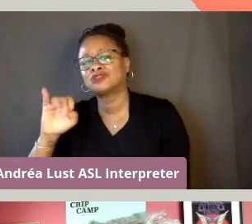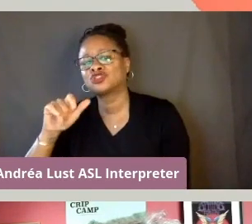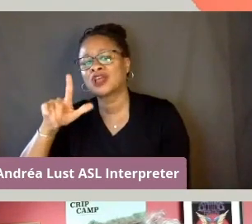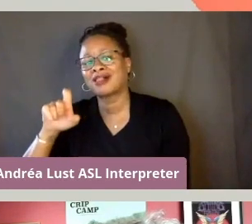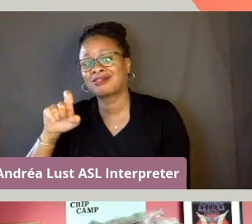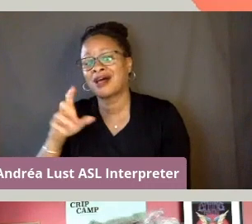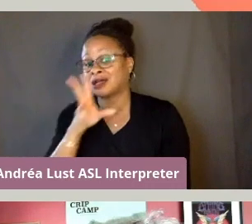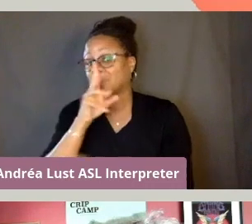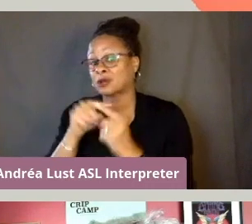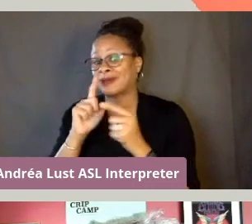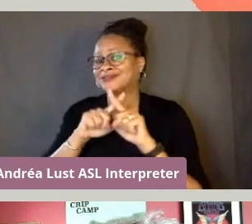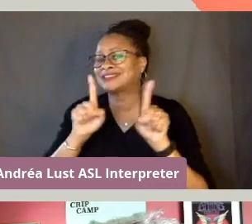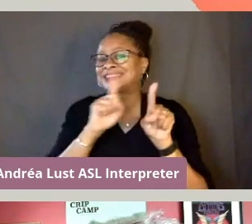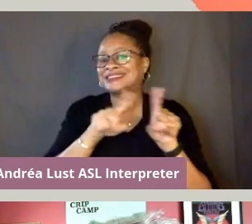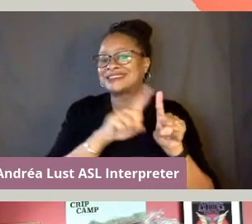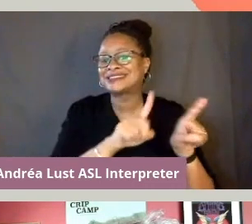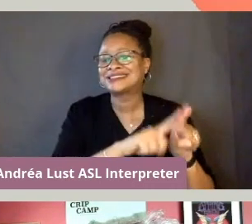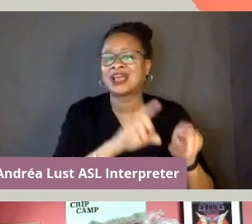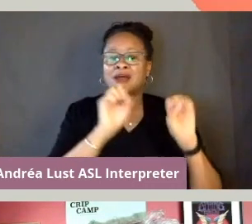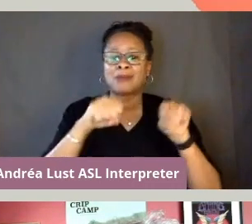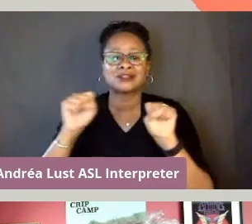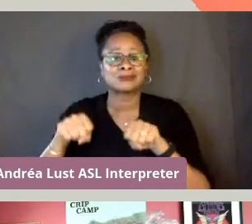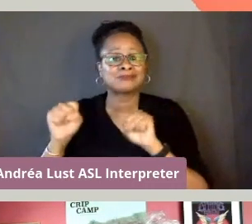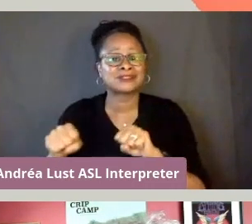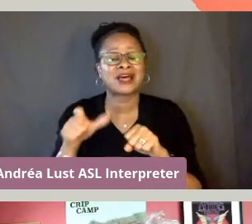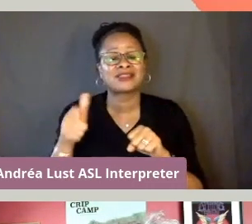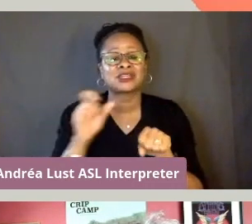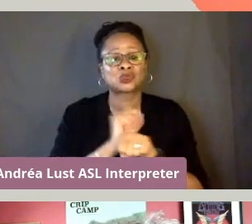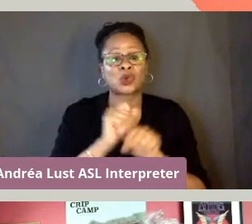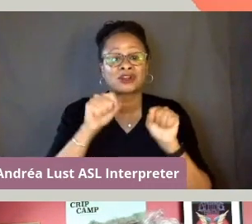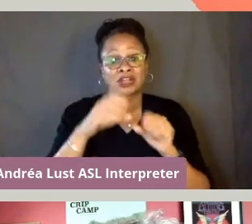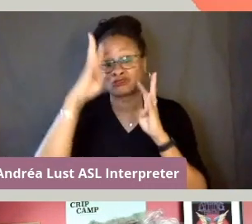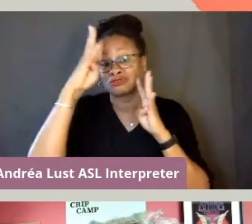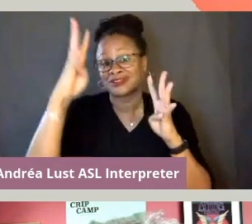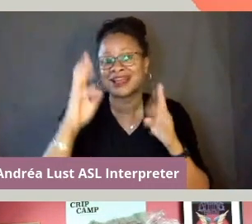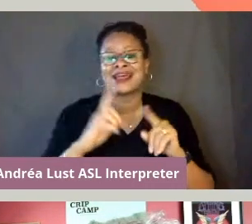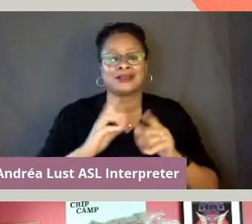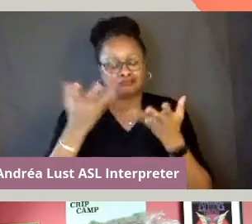the different possibilities that this way of working creatively in this craft brings to us.